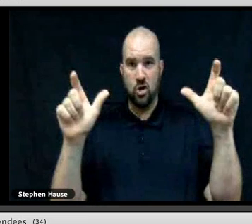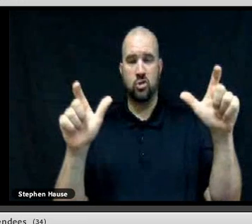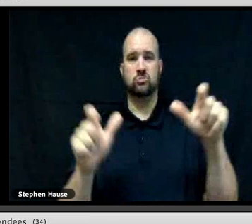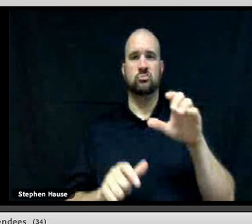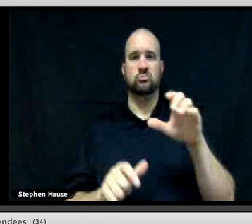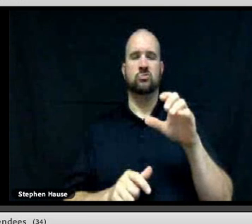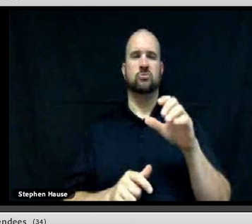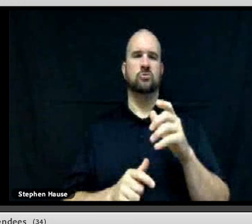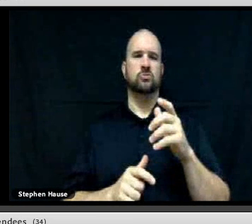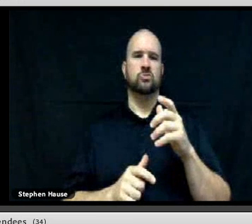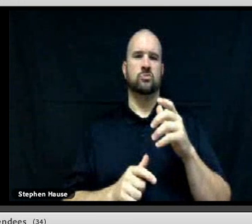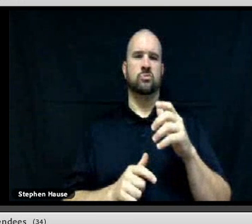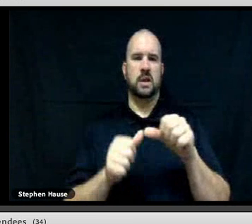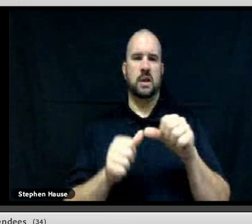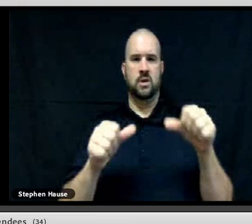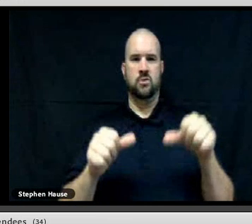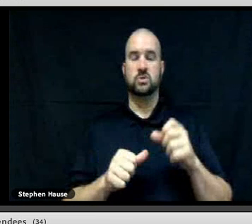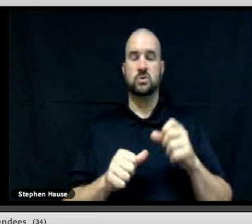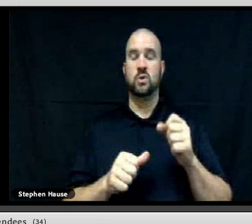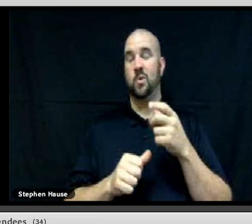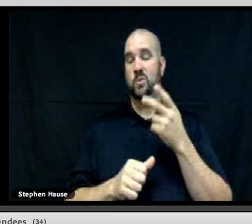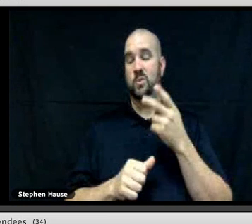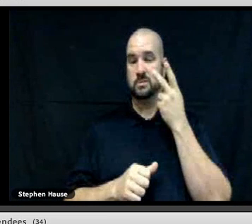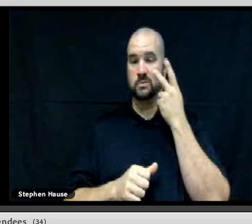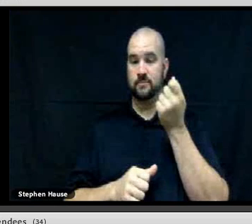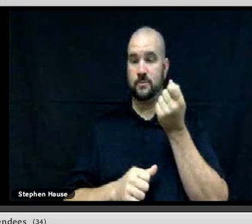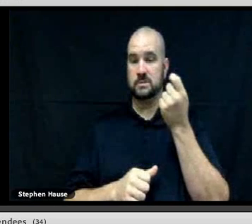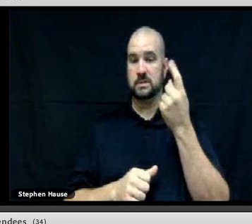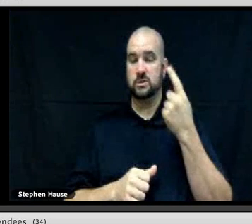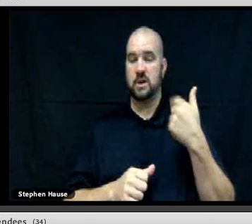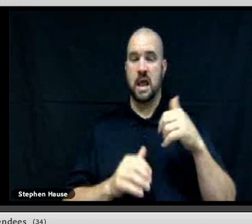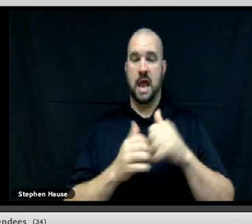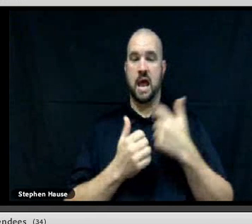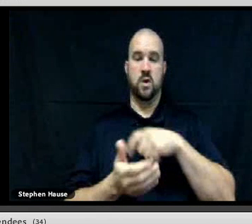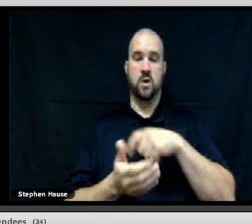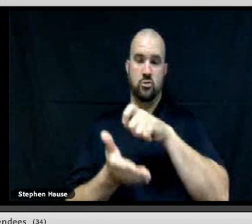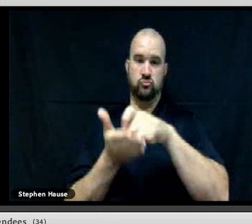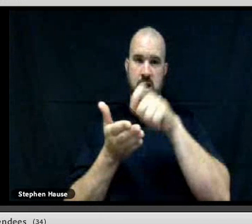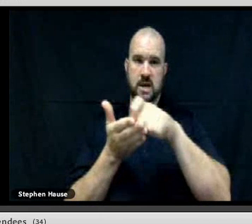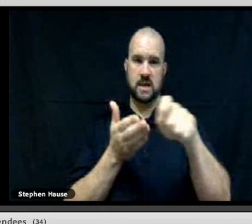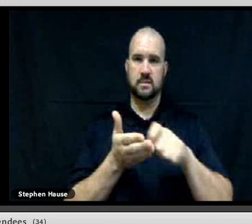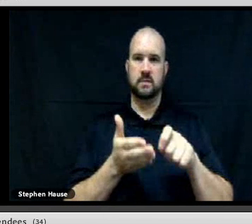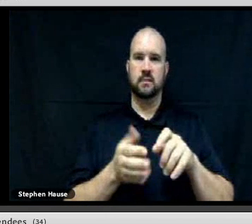and being, uh, as useful as possible -- as usable for the user as possible.